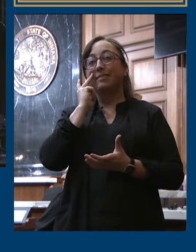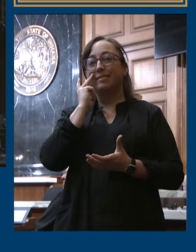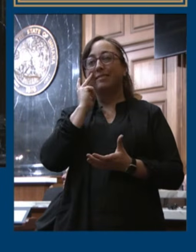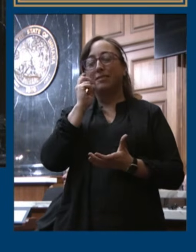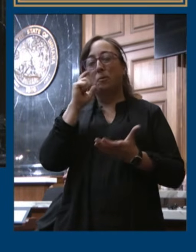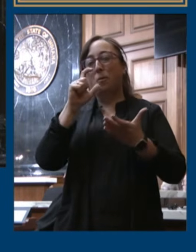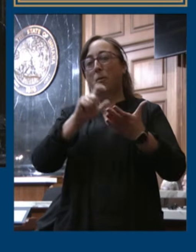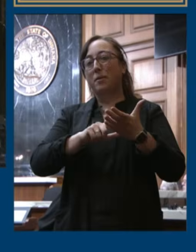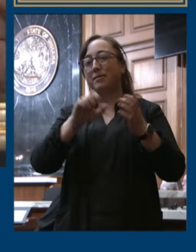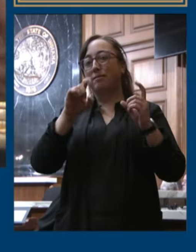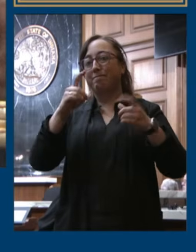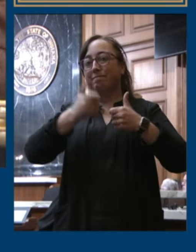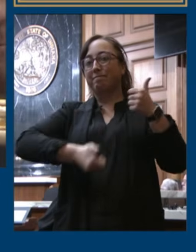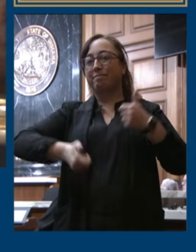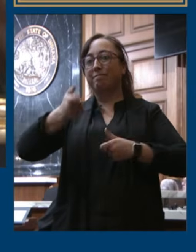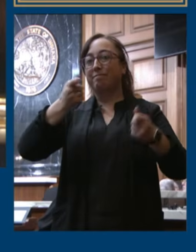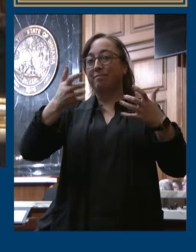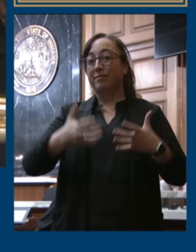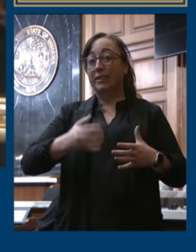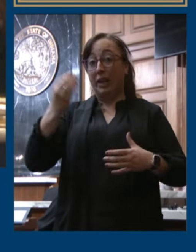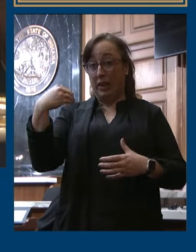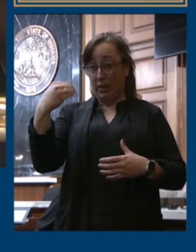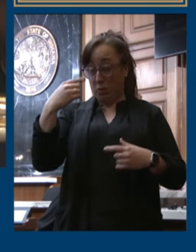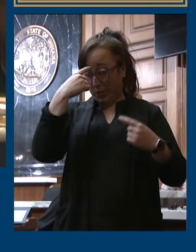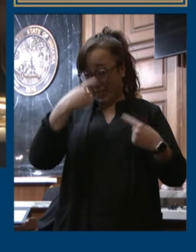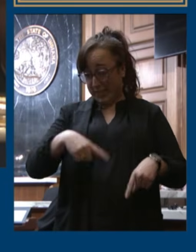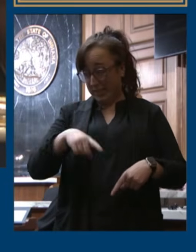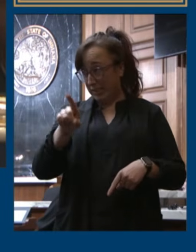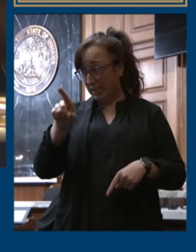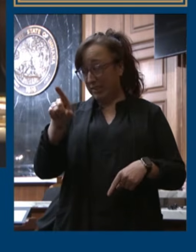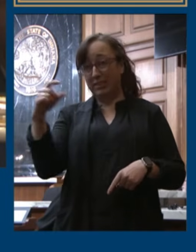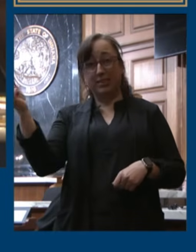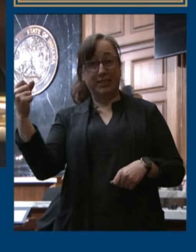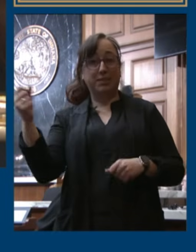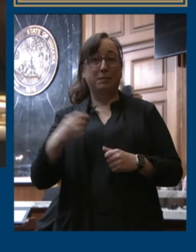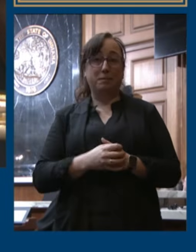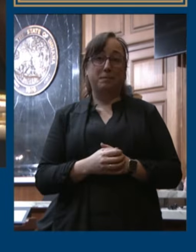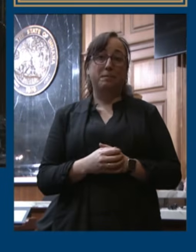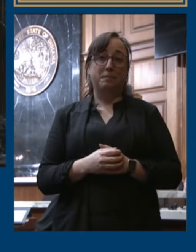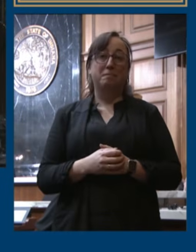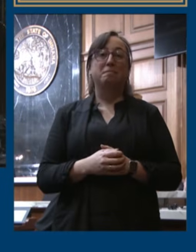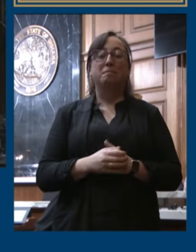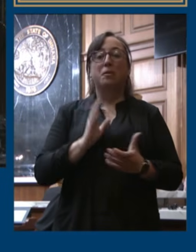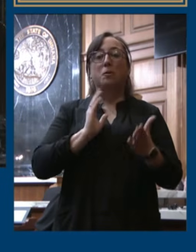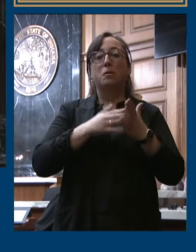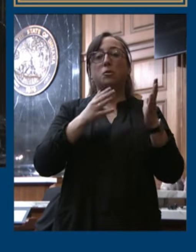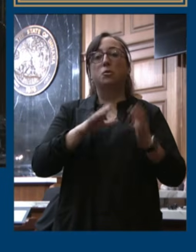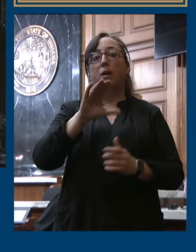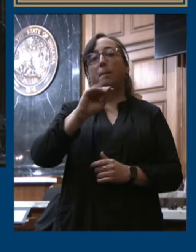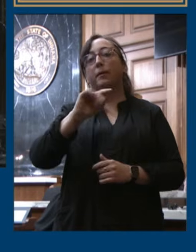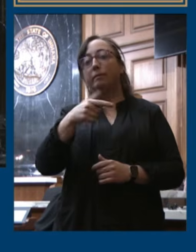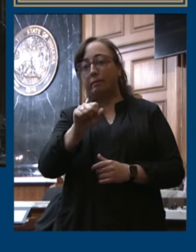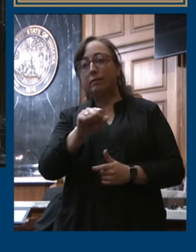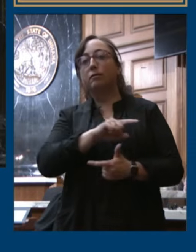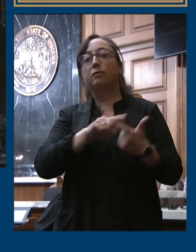NODDING IN AGREEMENT. IS THAT TRUE? PROSECUTOR CUMMINGS, CHIEF DEPUTY PROSECUTOR ANDREW